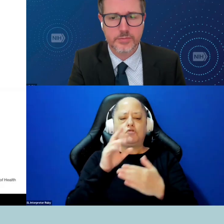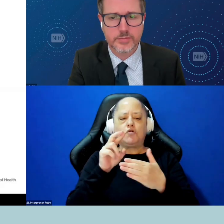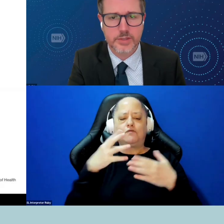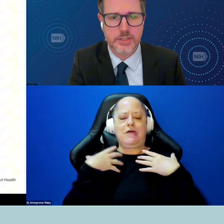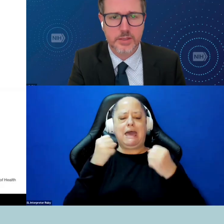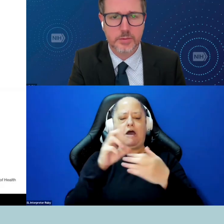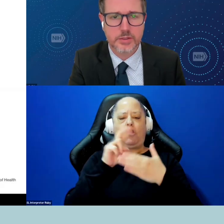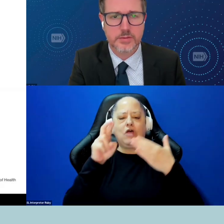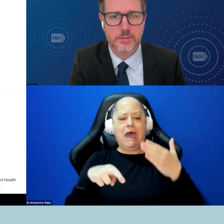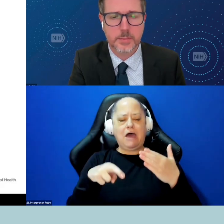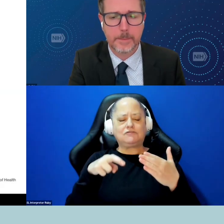Next slide, please.